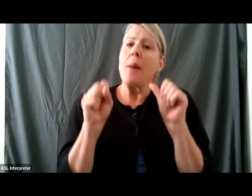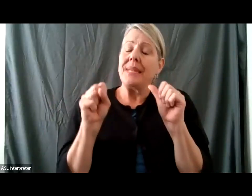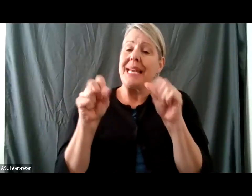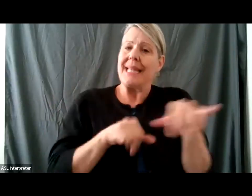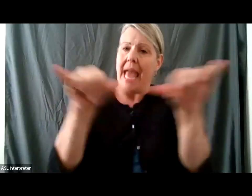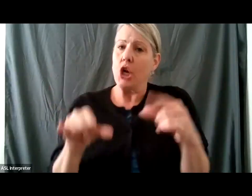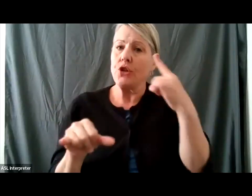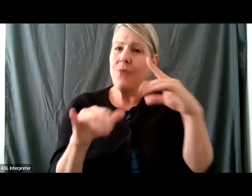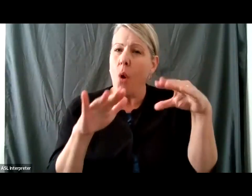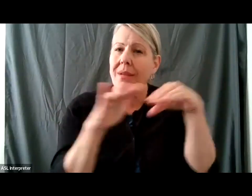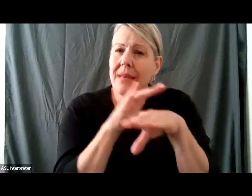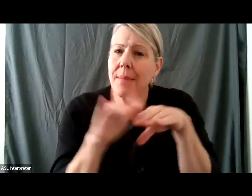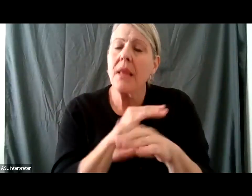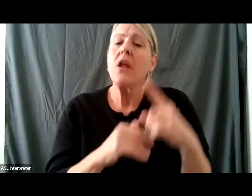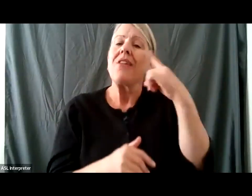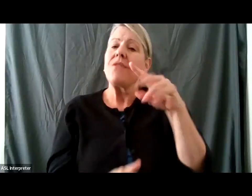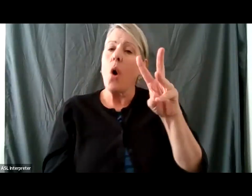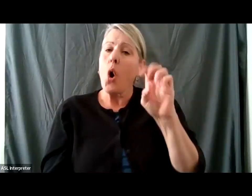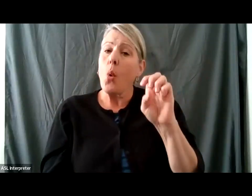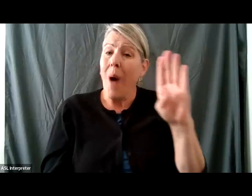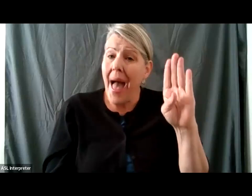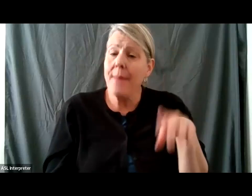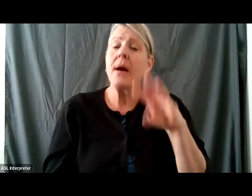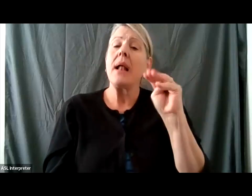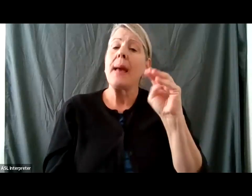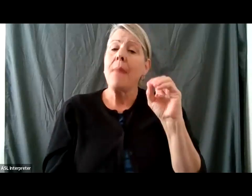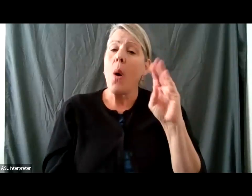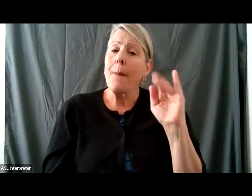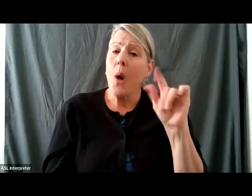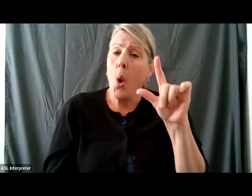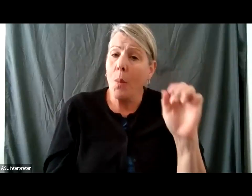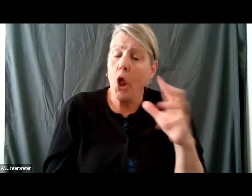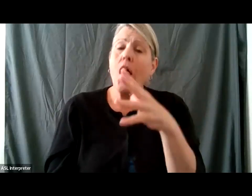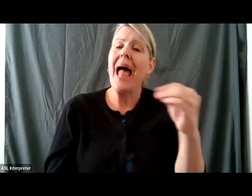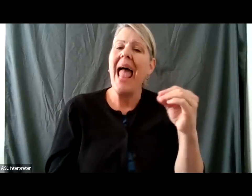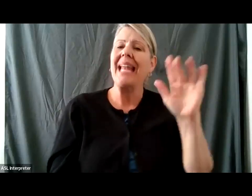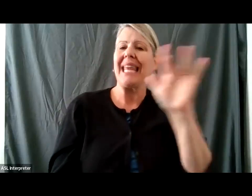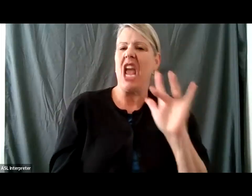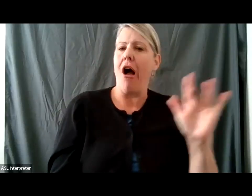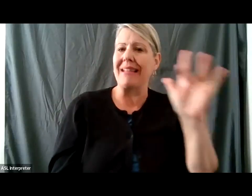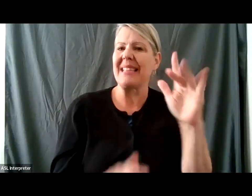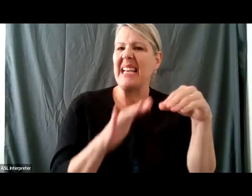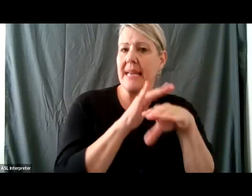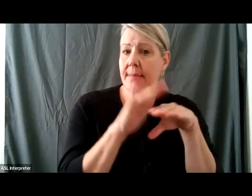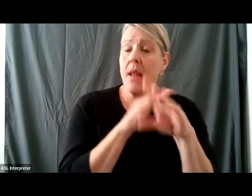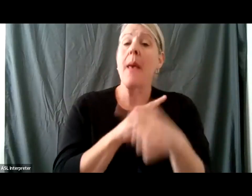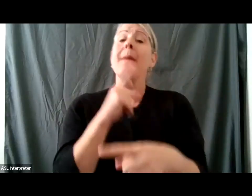That's for web, mobile, and kiosk accessibility and then accessibility of medical equipment.